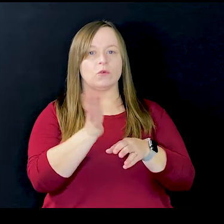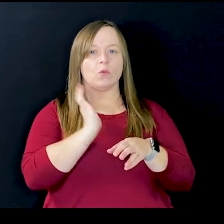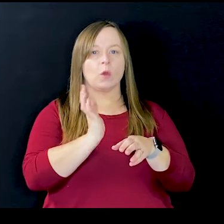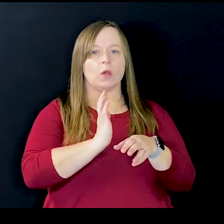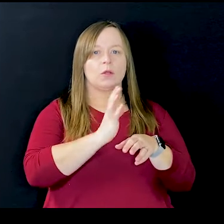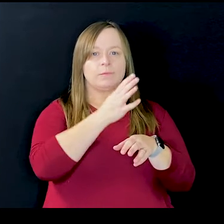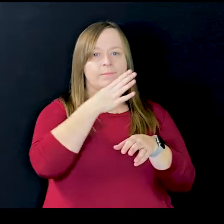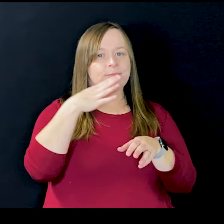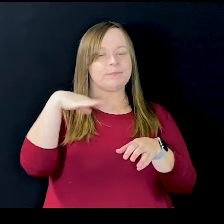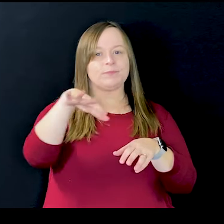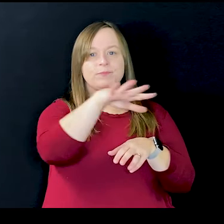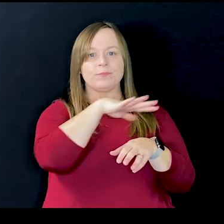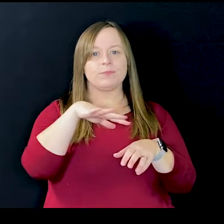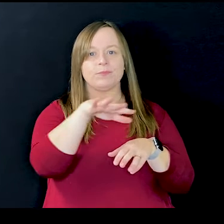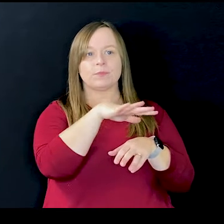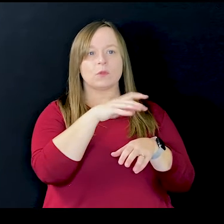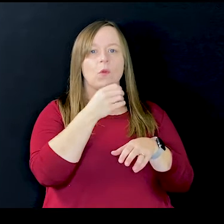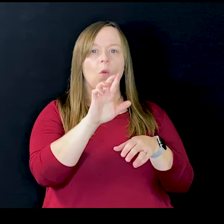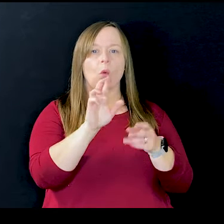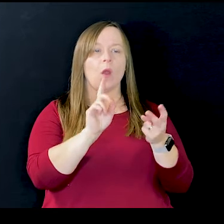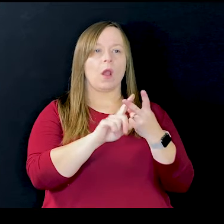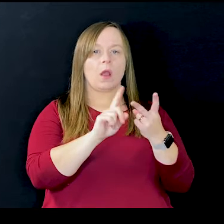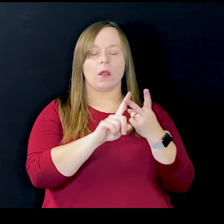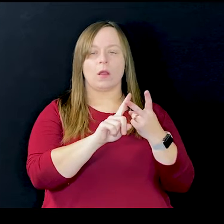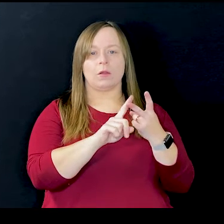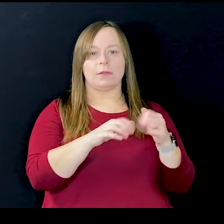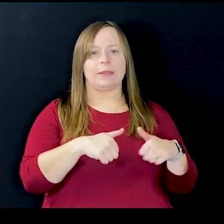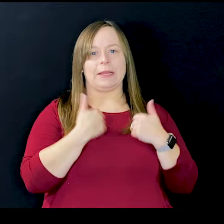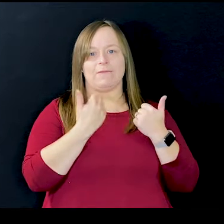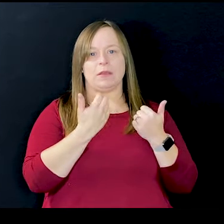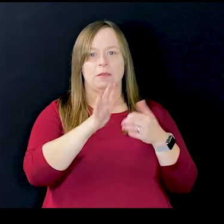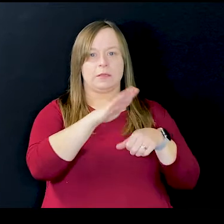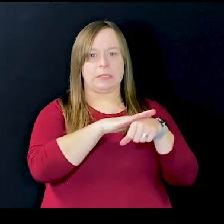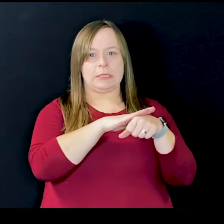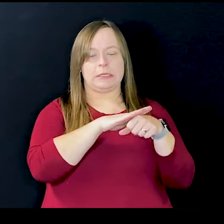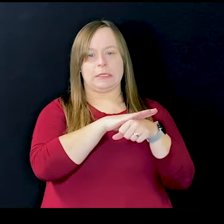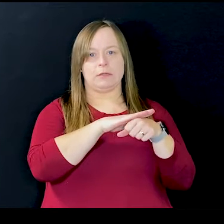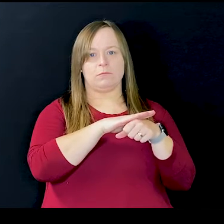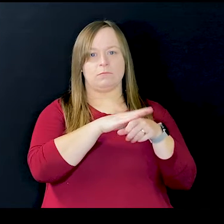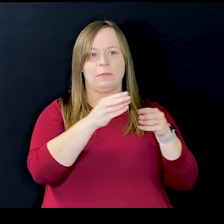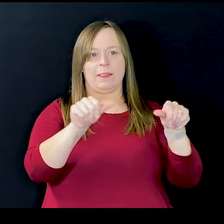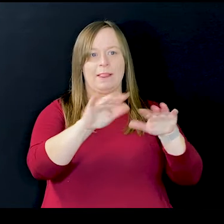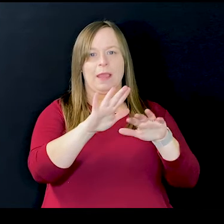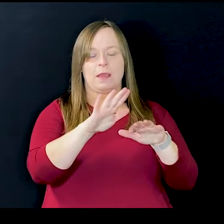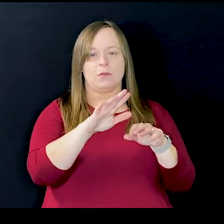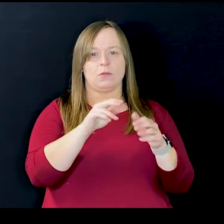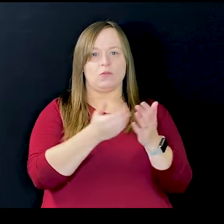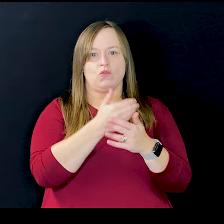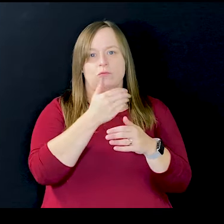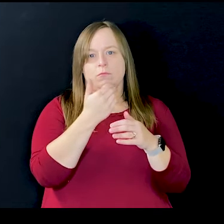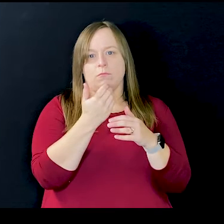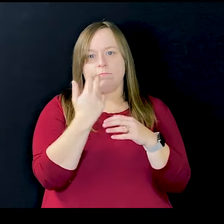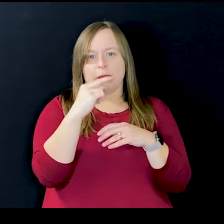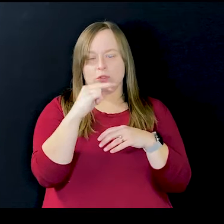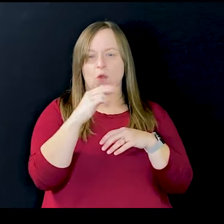who were enrolled Native Americans or were living on an Indian reservation in New Mexico where I went to school.